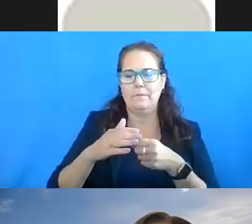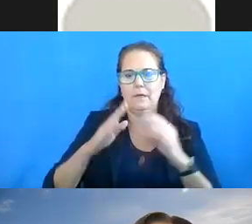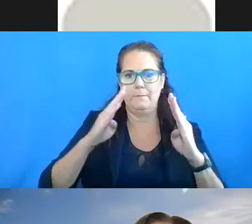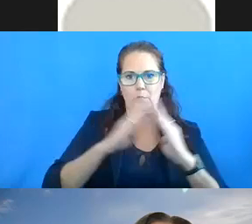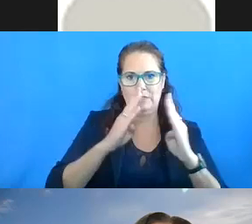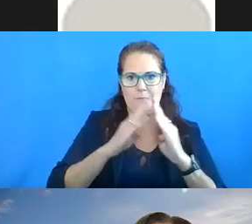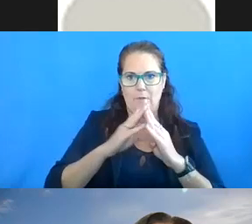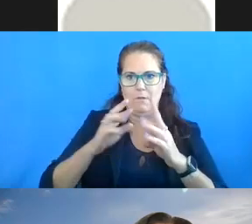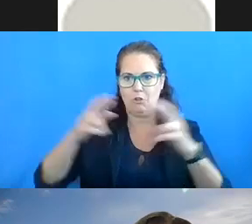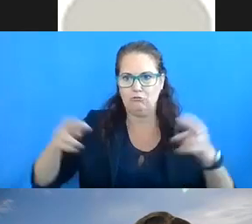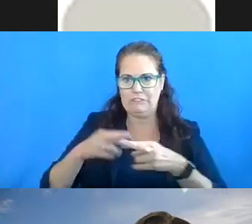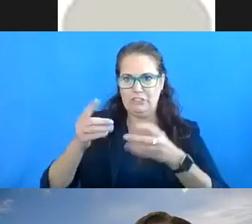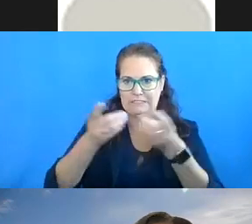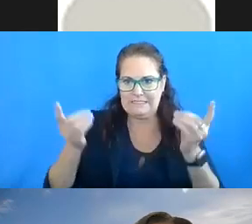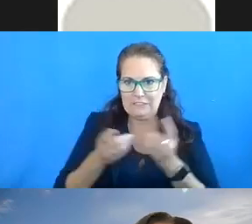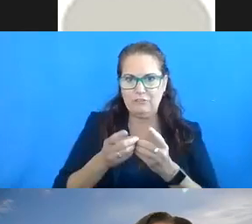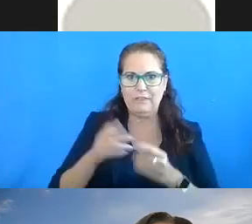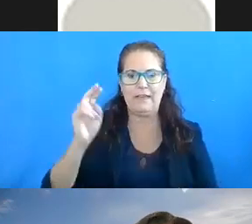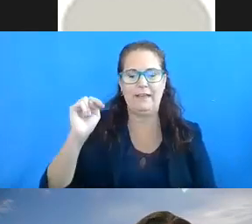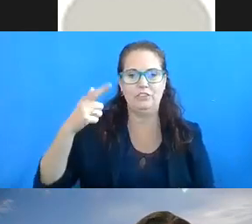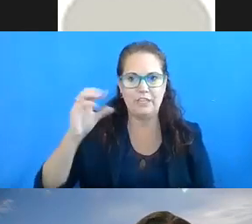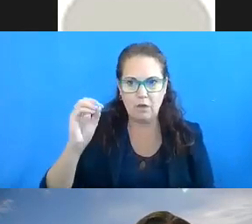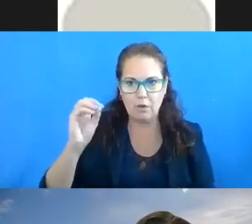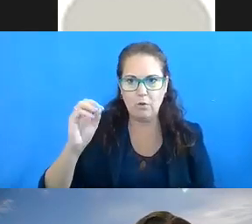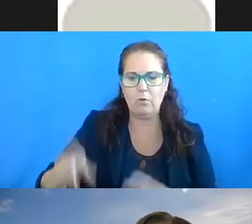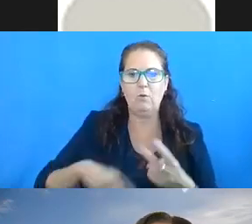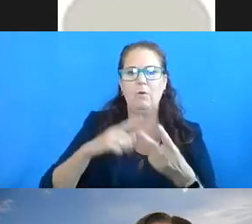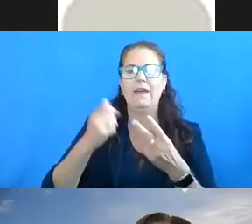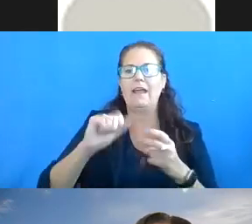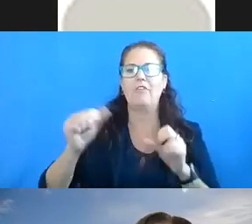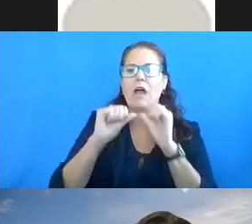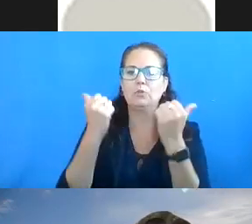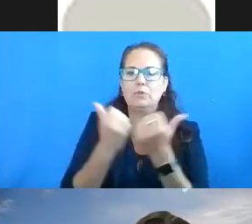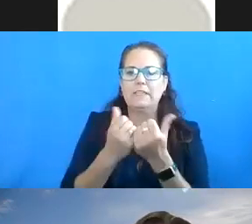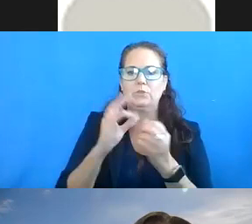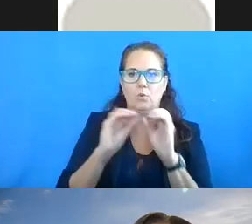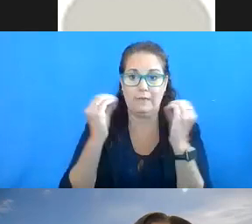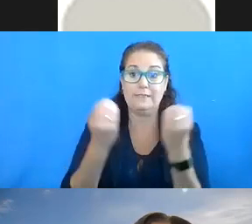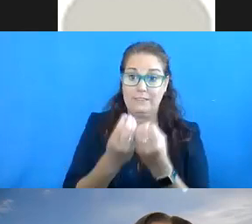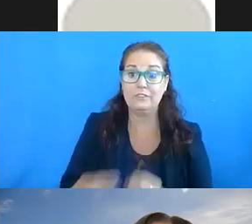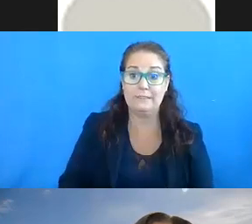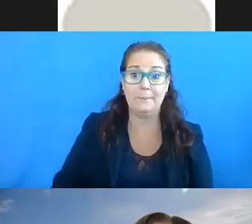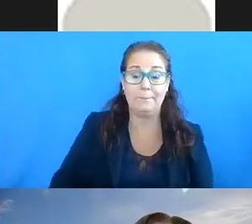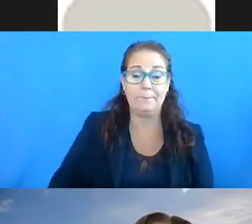It could be NGOs or any other associations or organizations. It’s definitely,